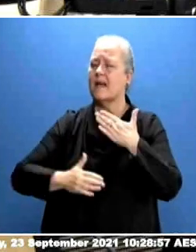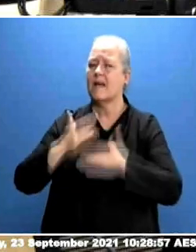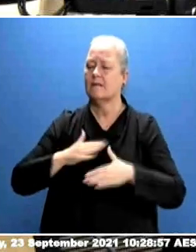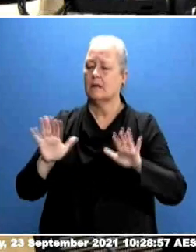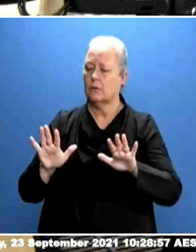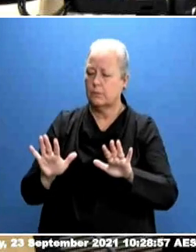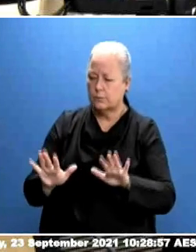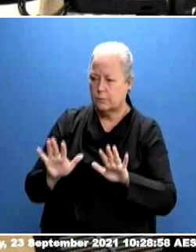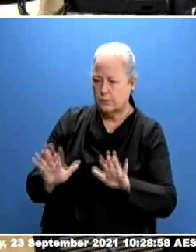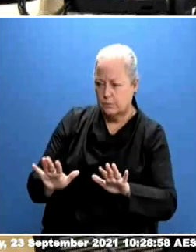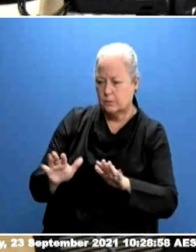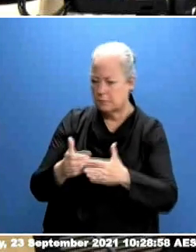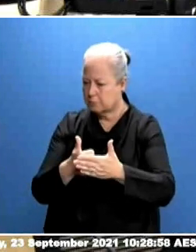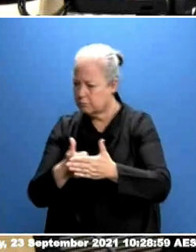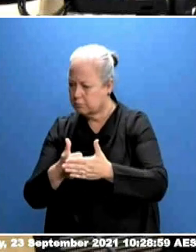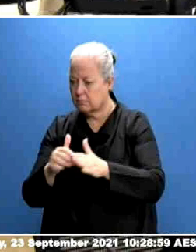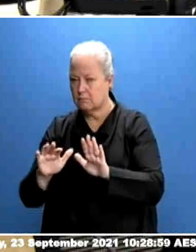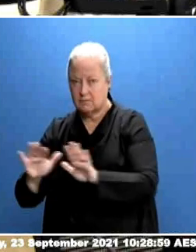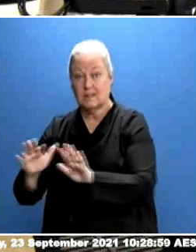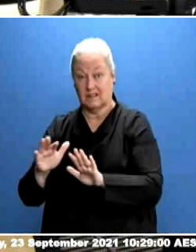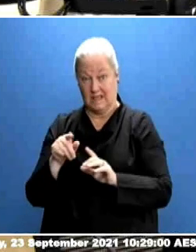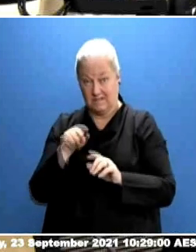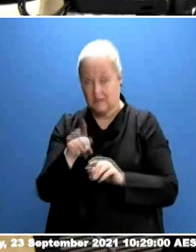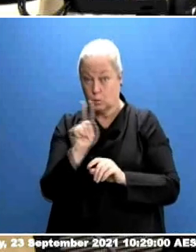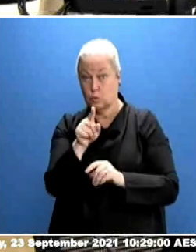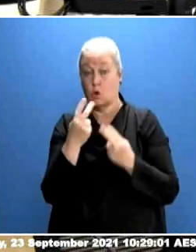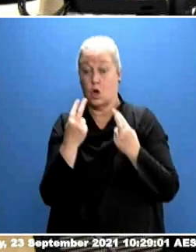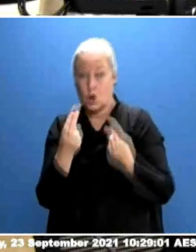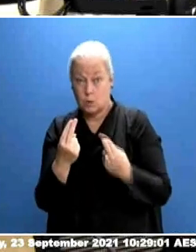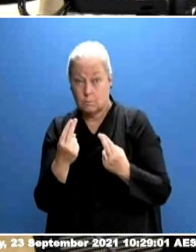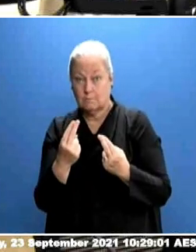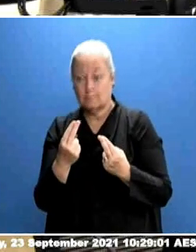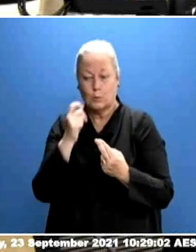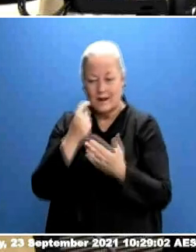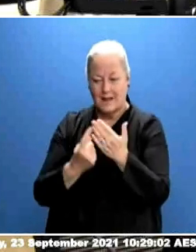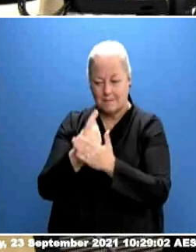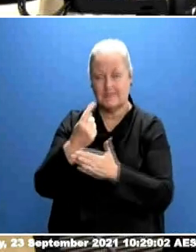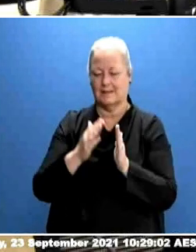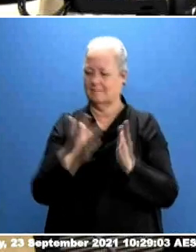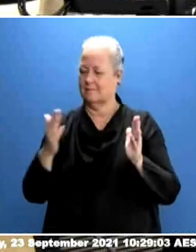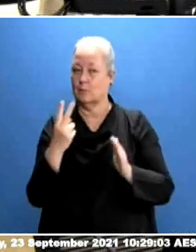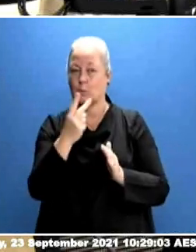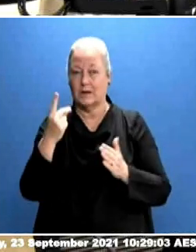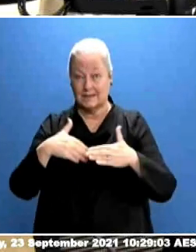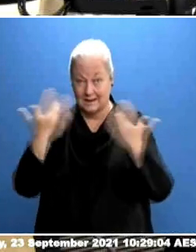and then working to the understanding that's what's hoped to be achieved in the 21 days? That's what we're hoping to achieve in that period